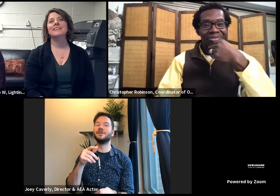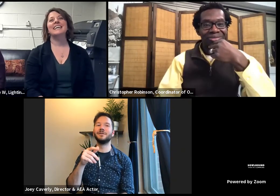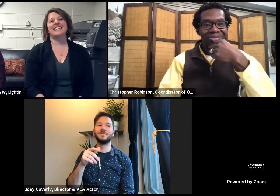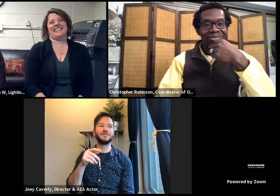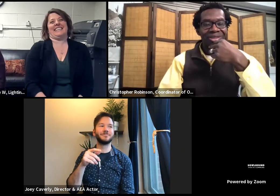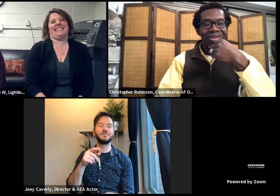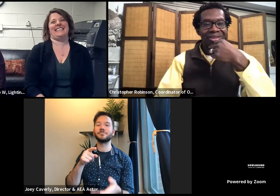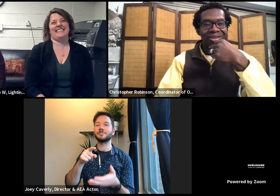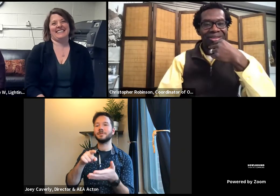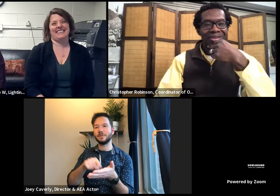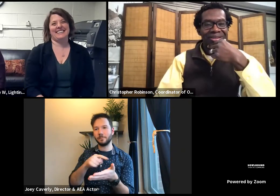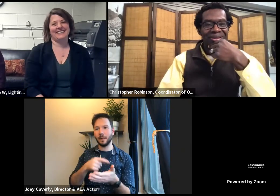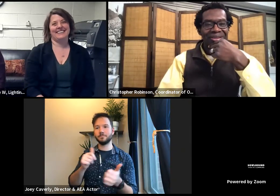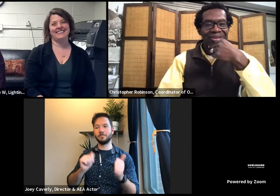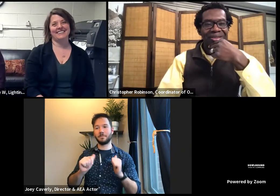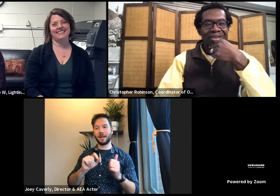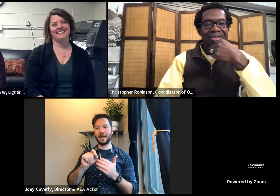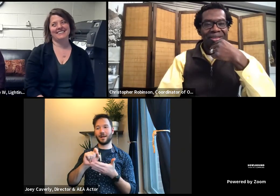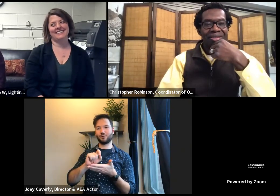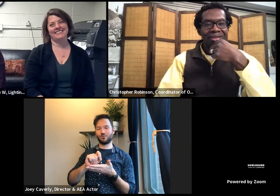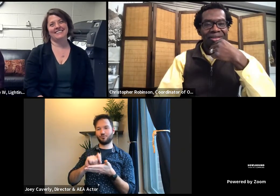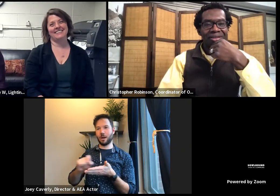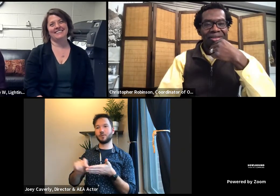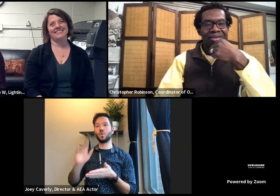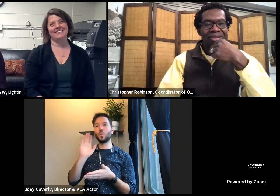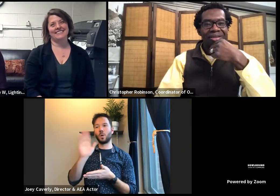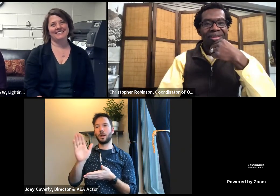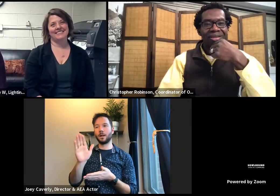Joey, go ahead. Yes, I know what you're talking about.